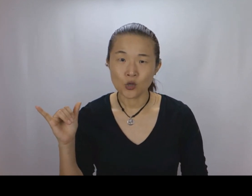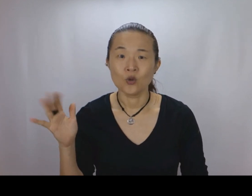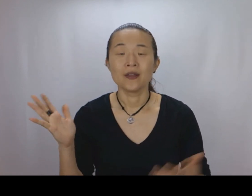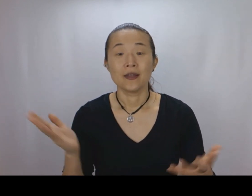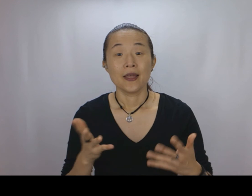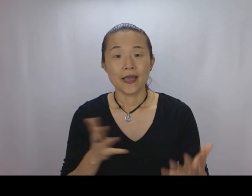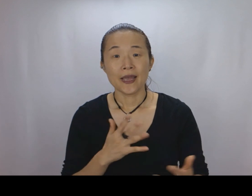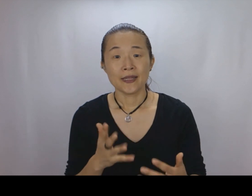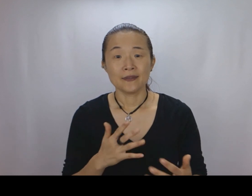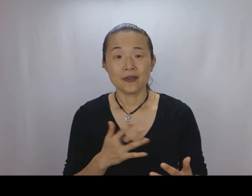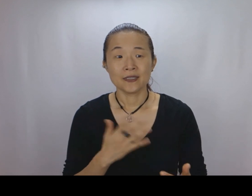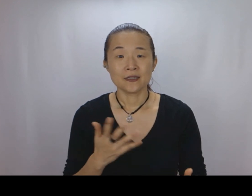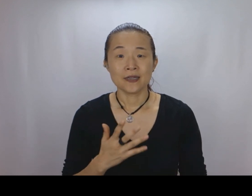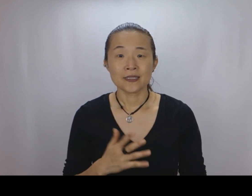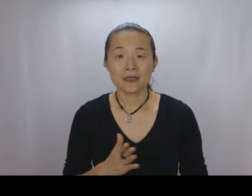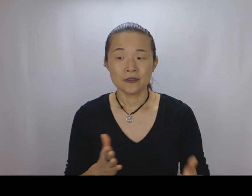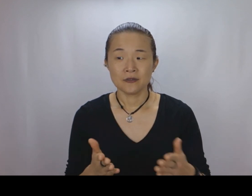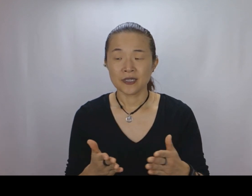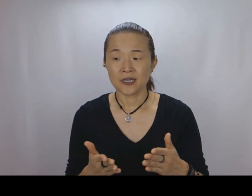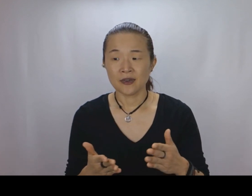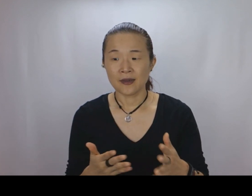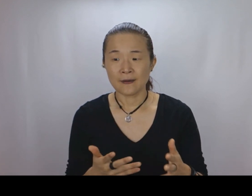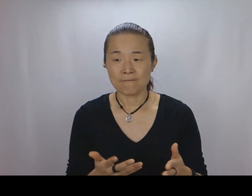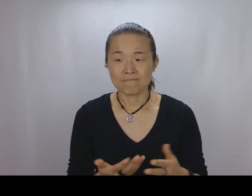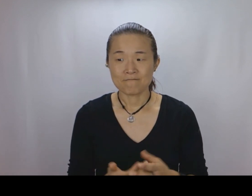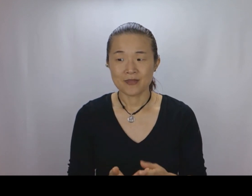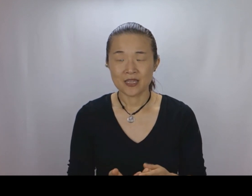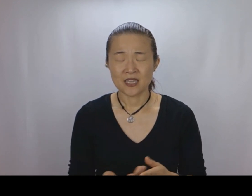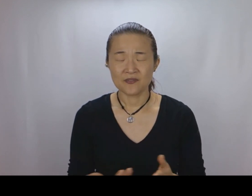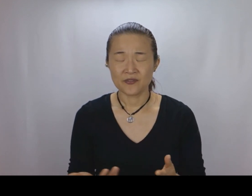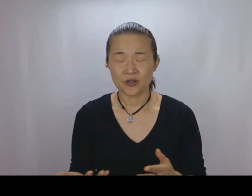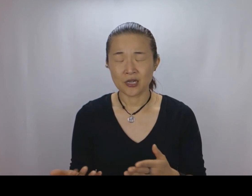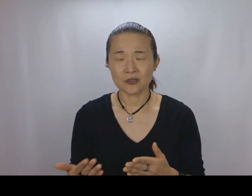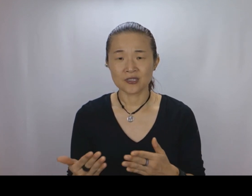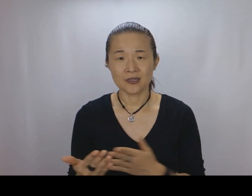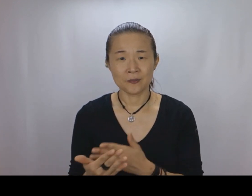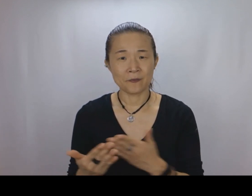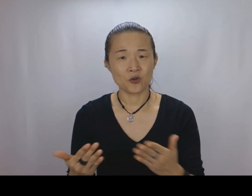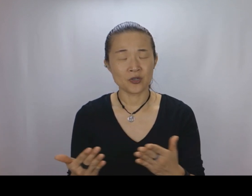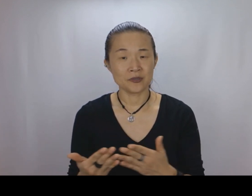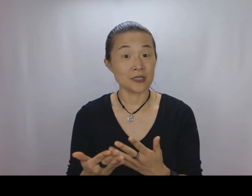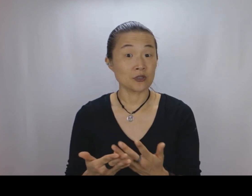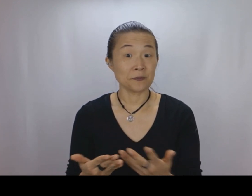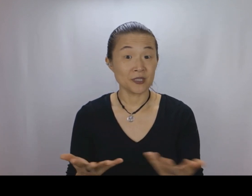And so that's how you can give your colors a little bit more description.